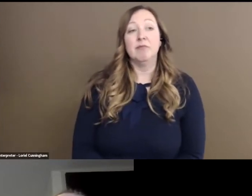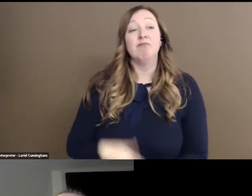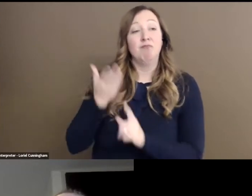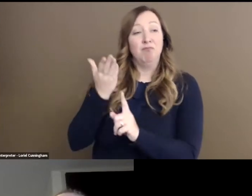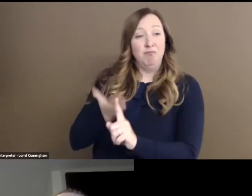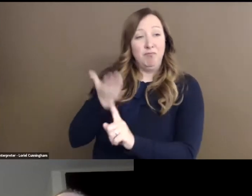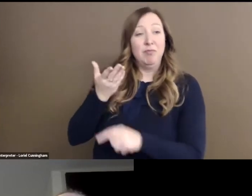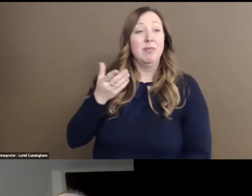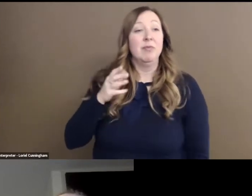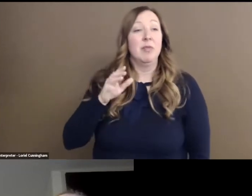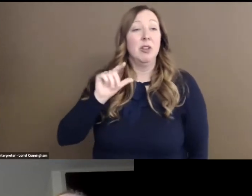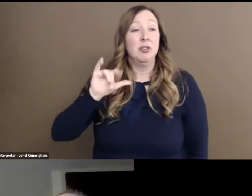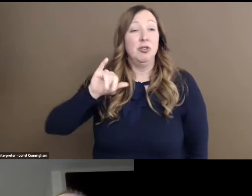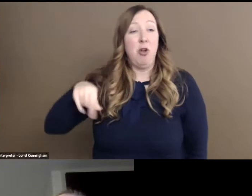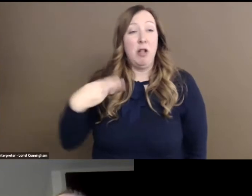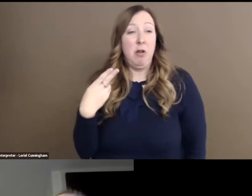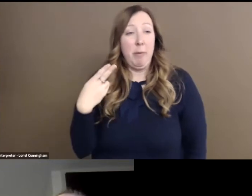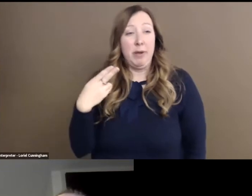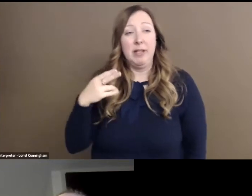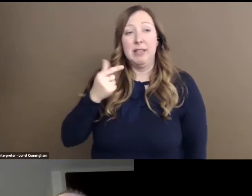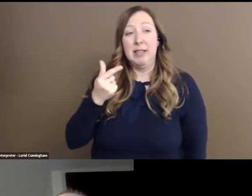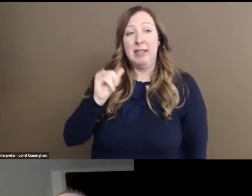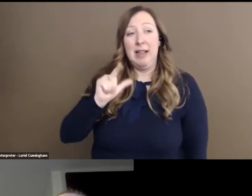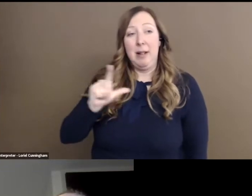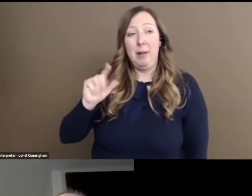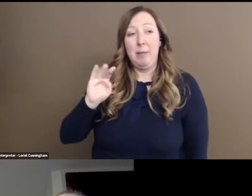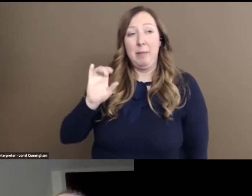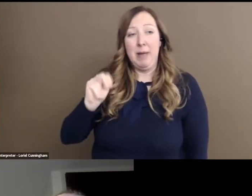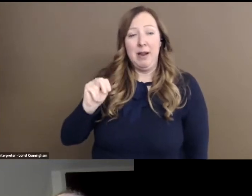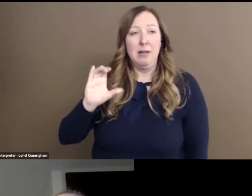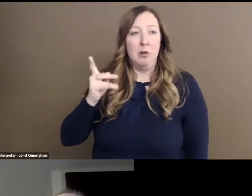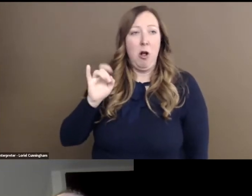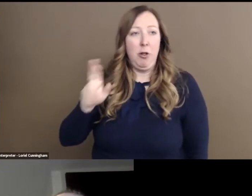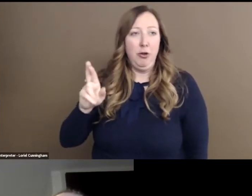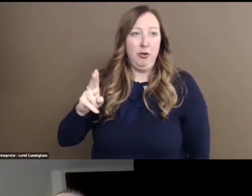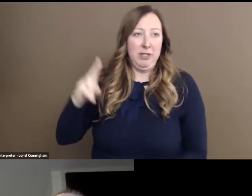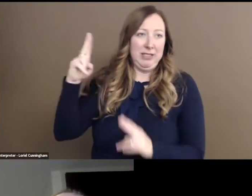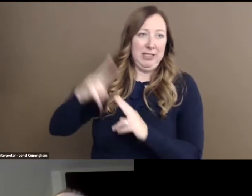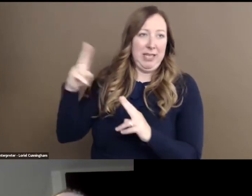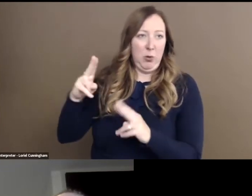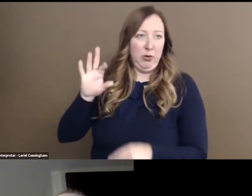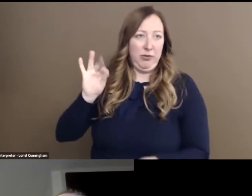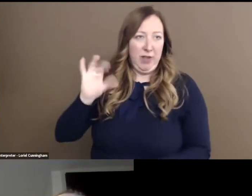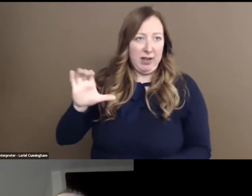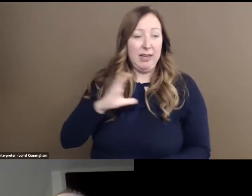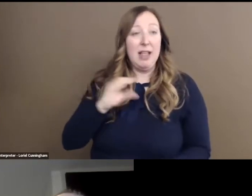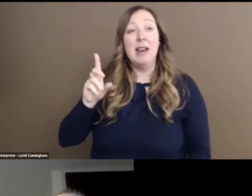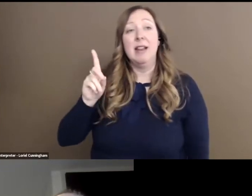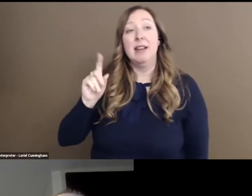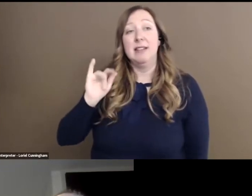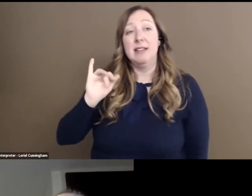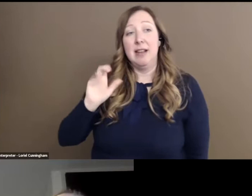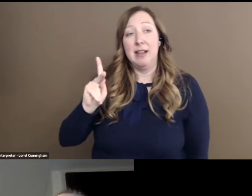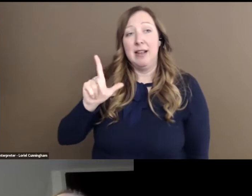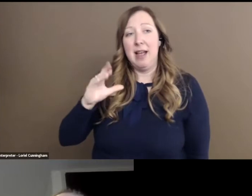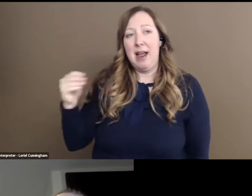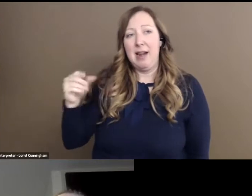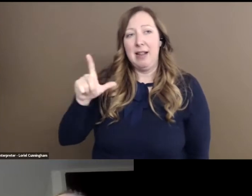scholar distinguished faculty and the dick and lydia todd professor in